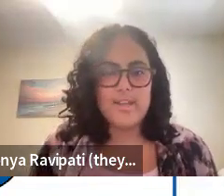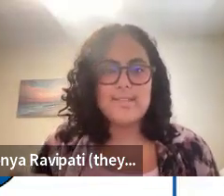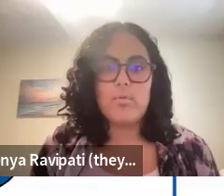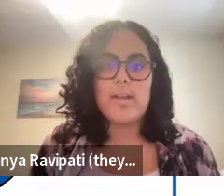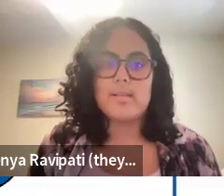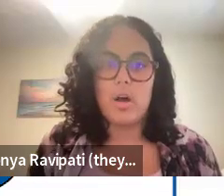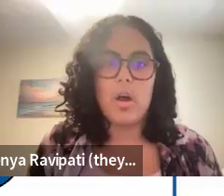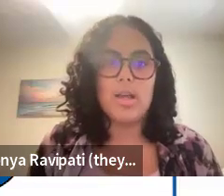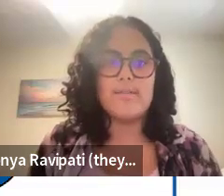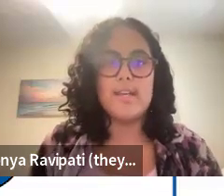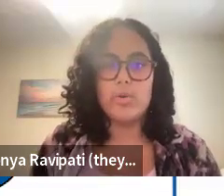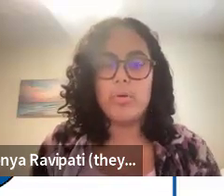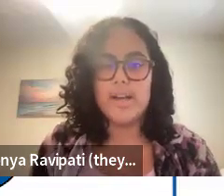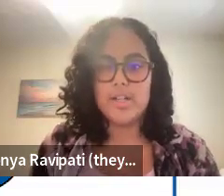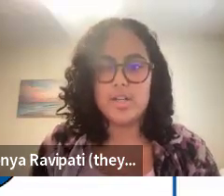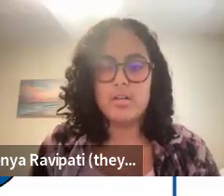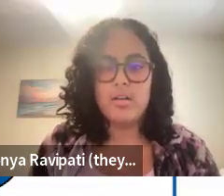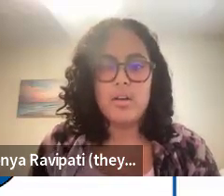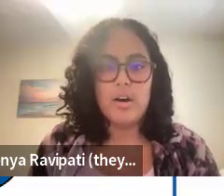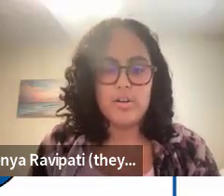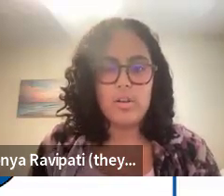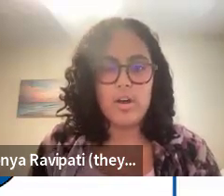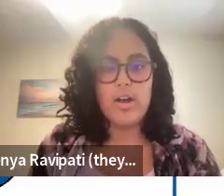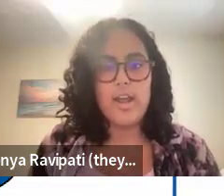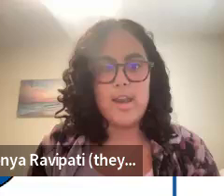And a civil rights law gives equal protection under the law.